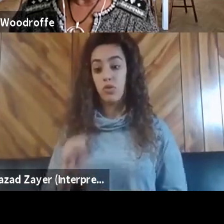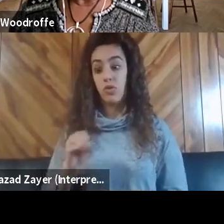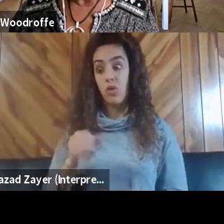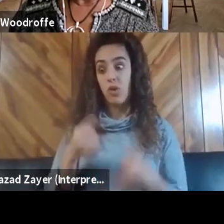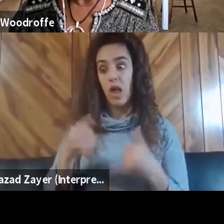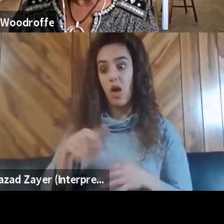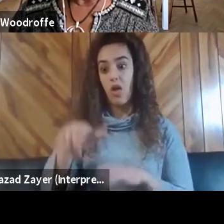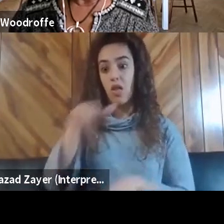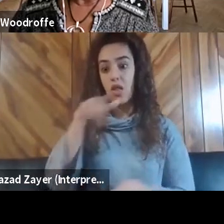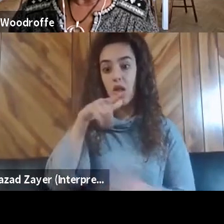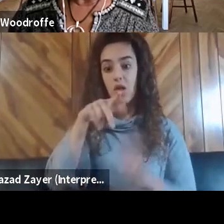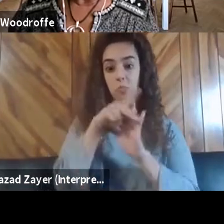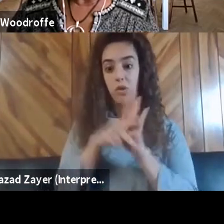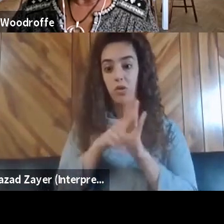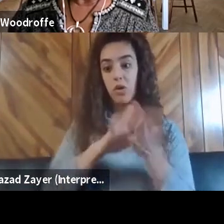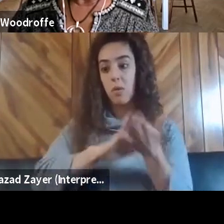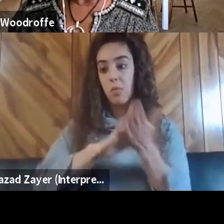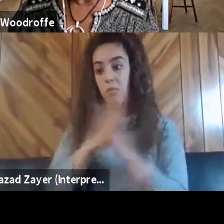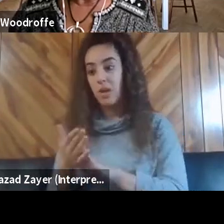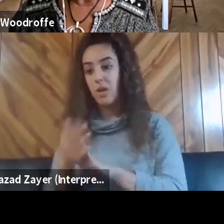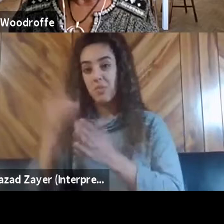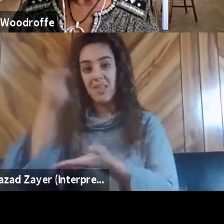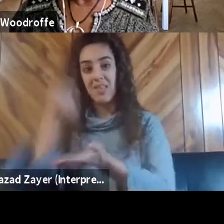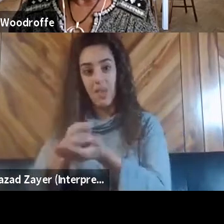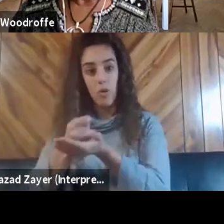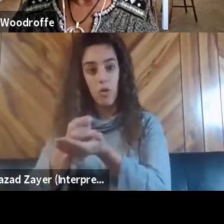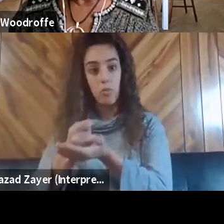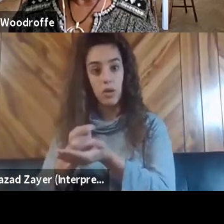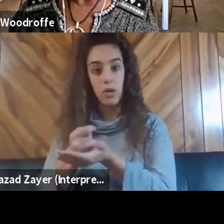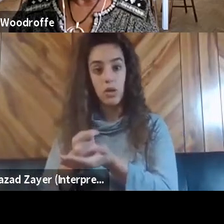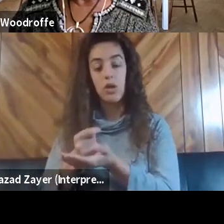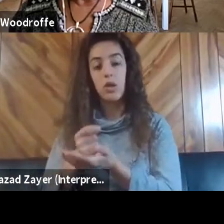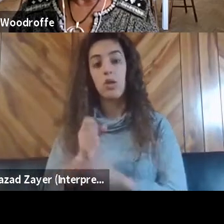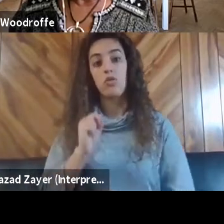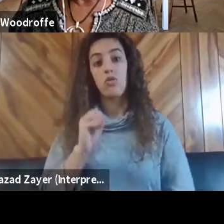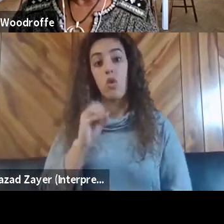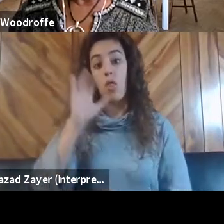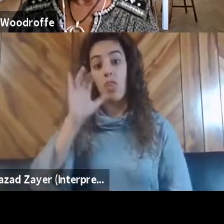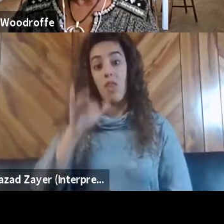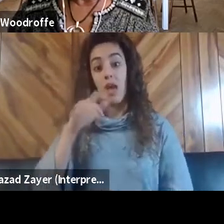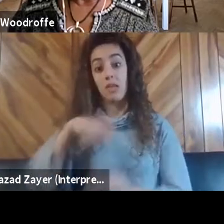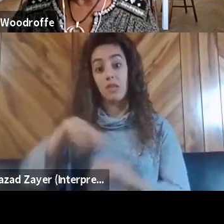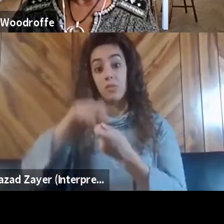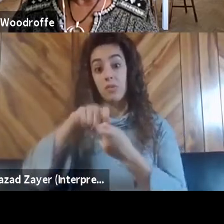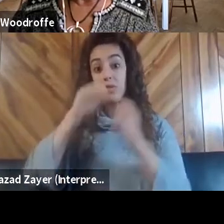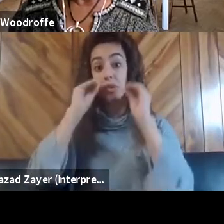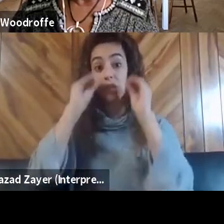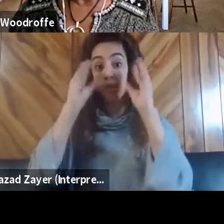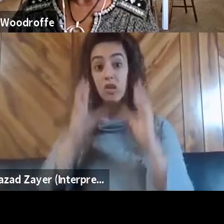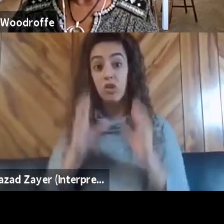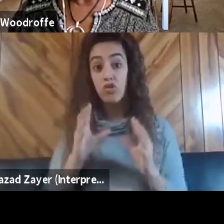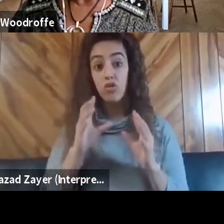whatever. And this particular teacher didn't like the fact